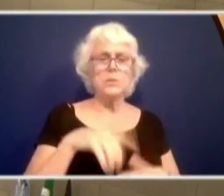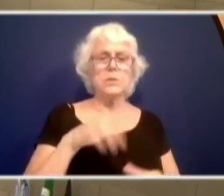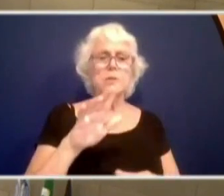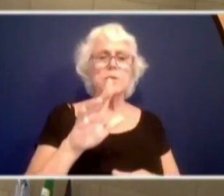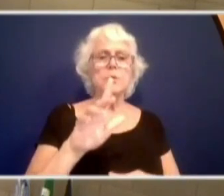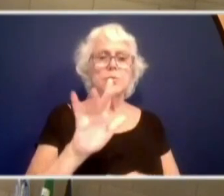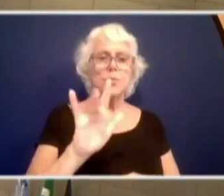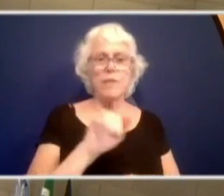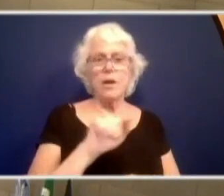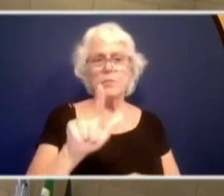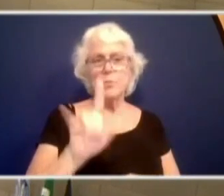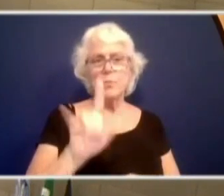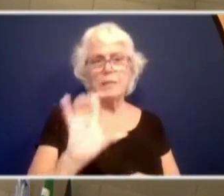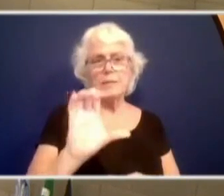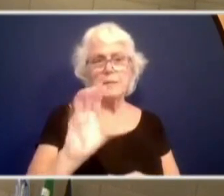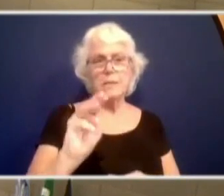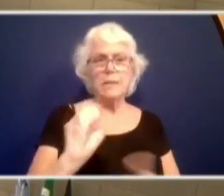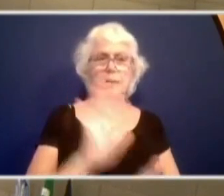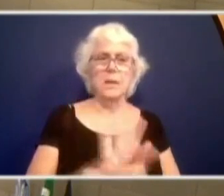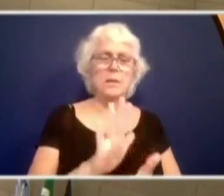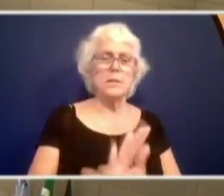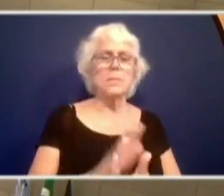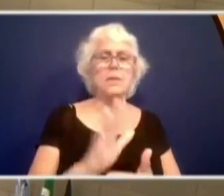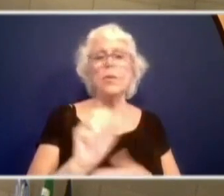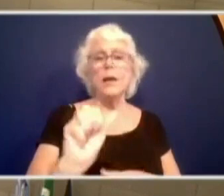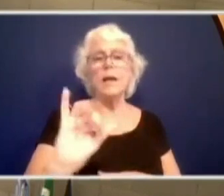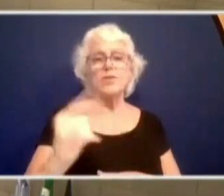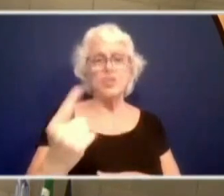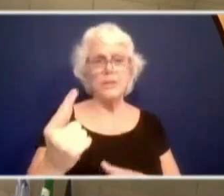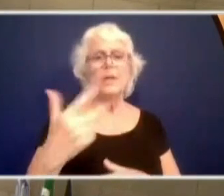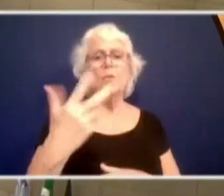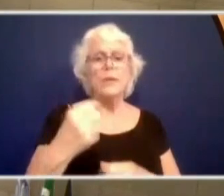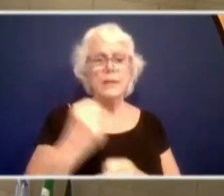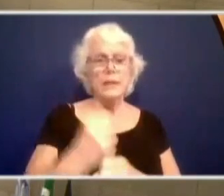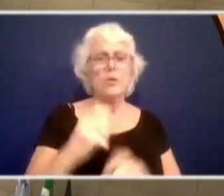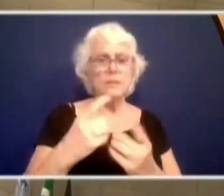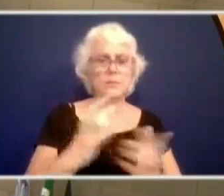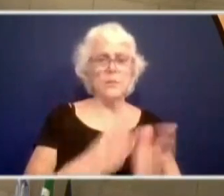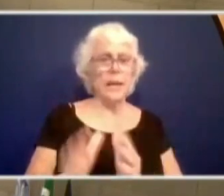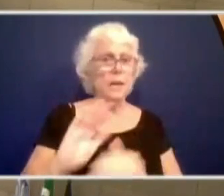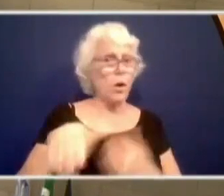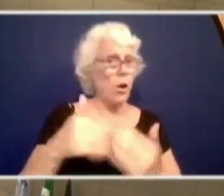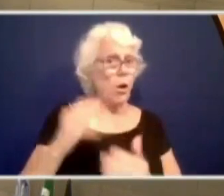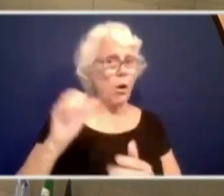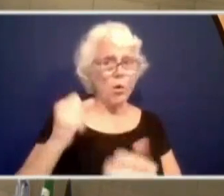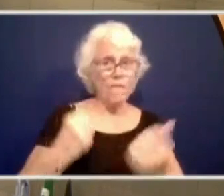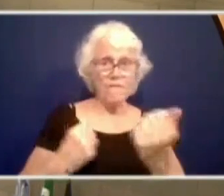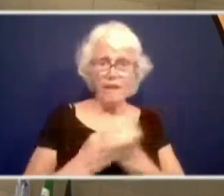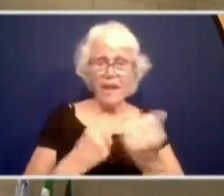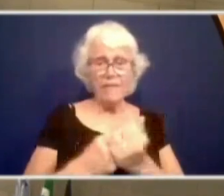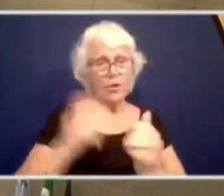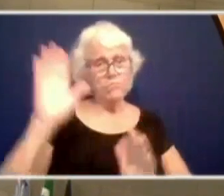academically and intellectually gifted 3 year district plan. All those in favor by show of hands, voice, virtual, yes.